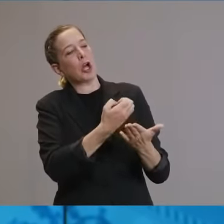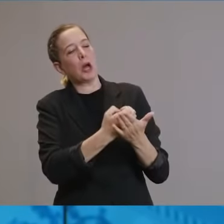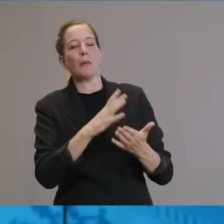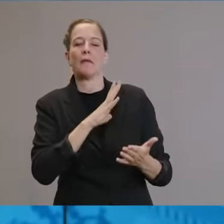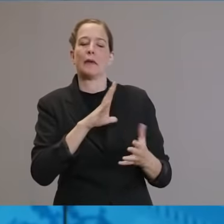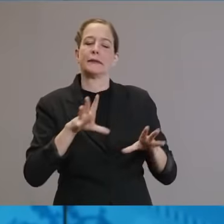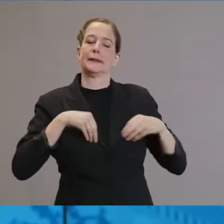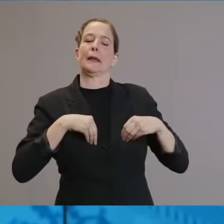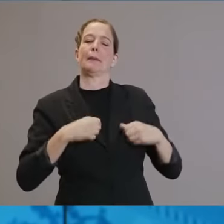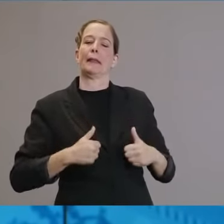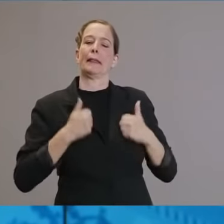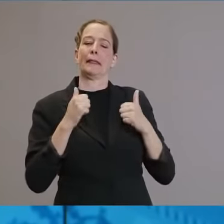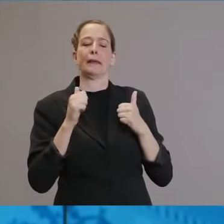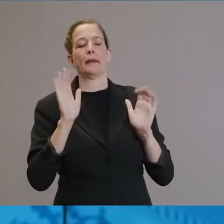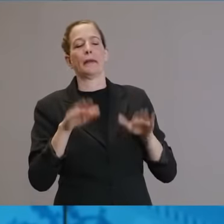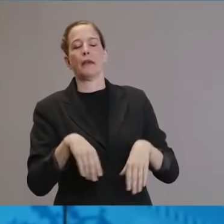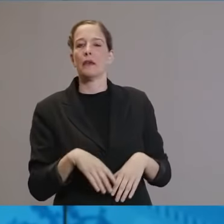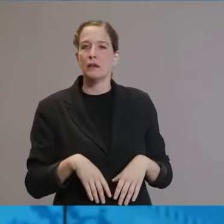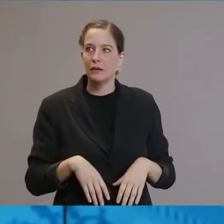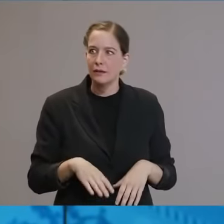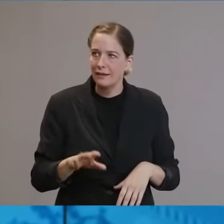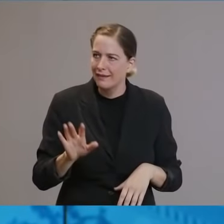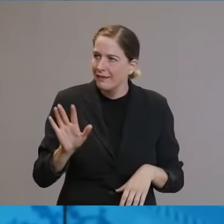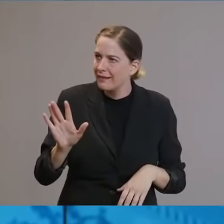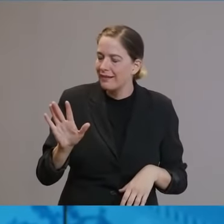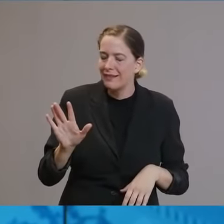HOWIE, NOTHING COULD BE FURTHER FROM THE TRUTH.